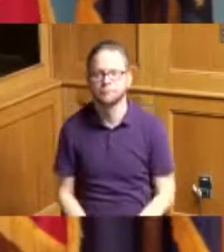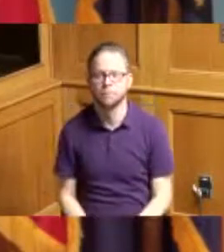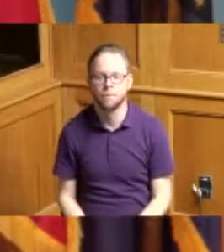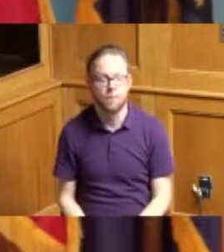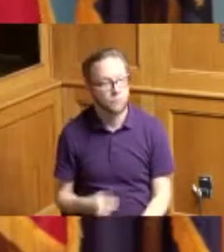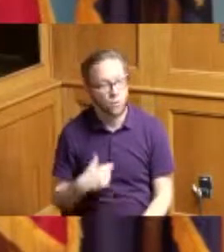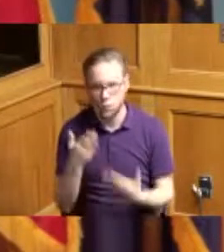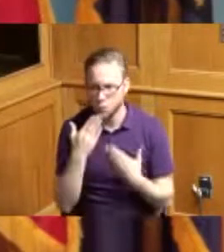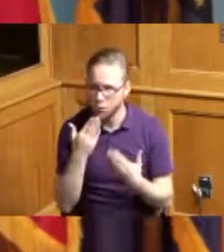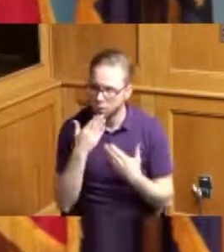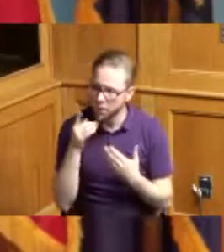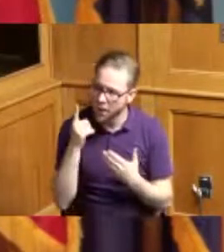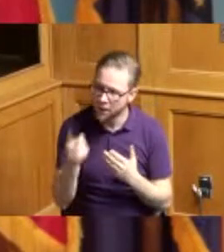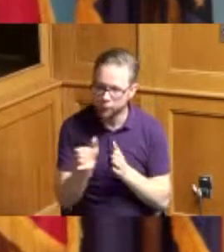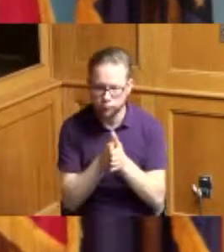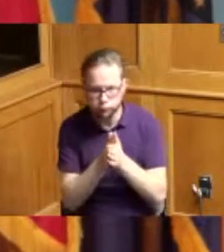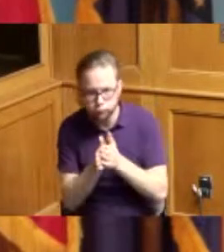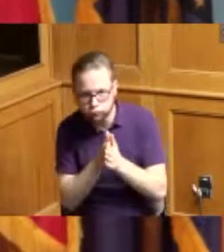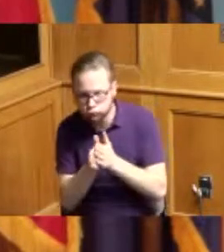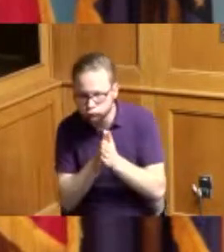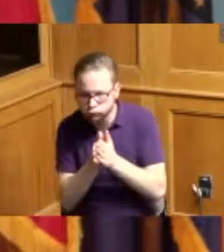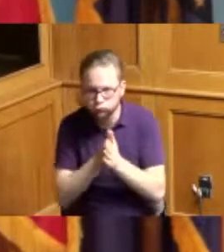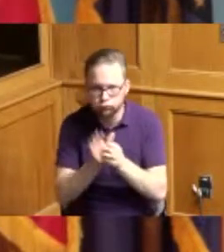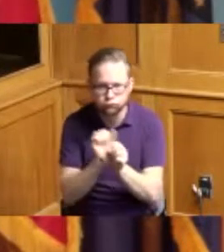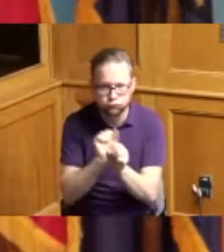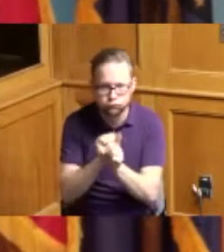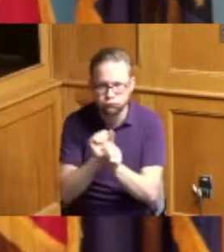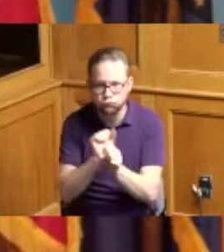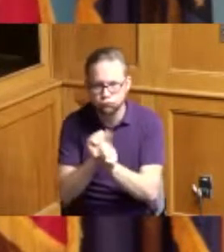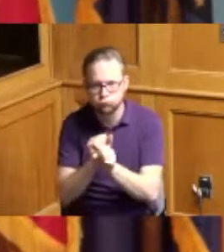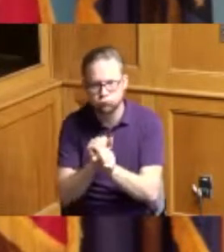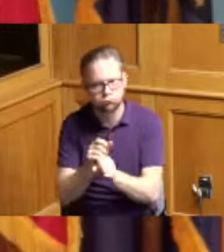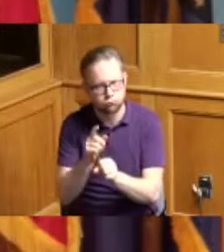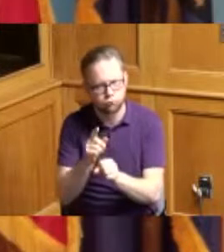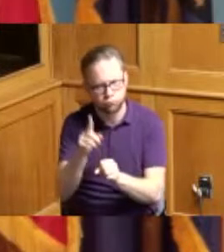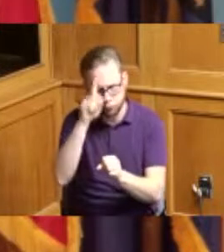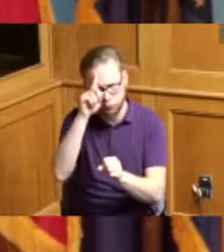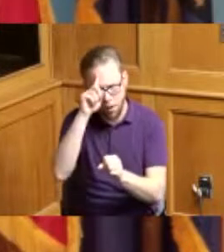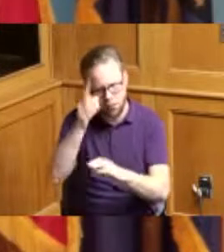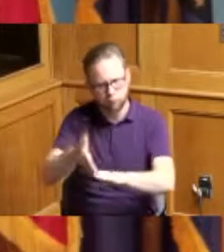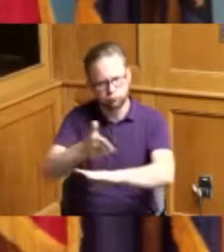this and I feel we're working in the right we're heading in the right direction on it with the